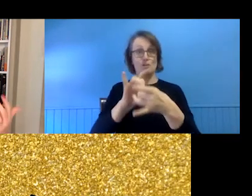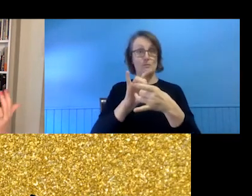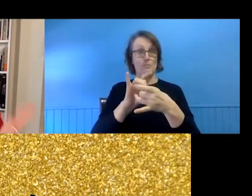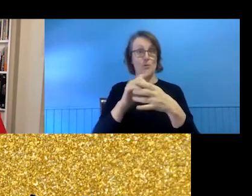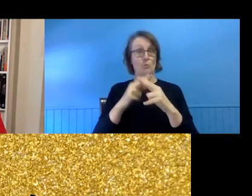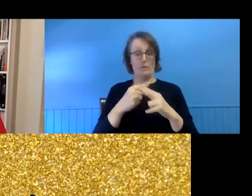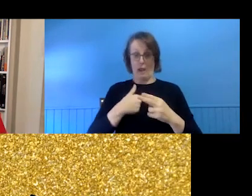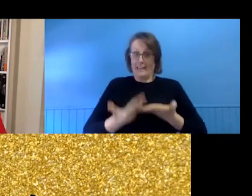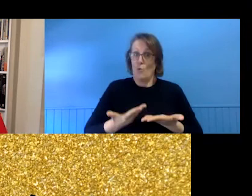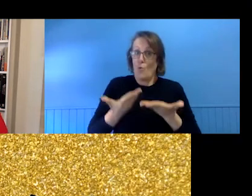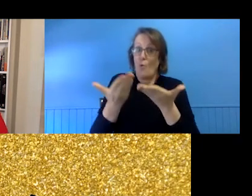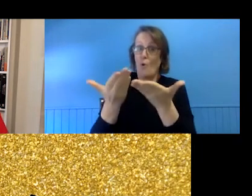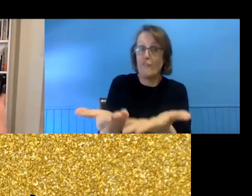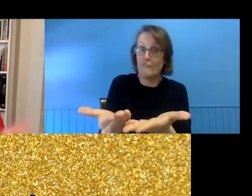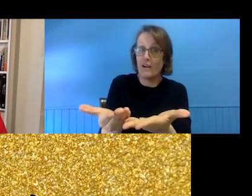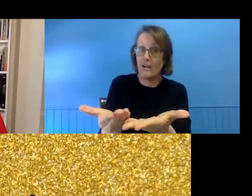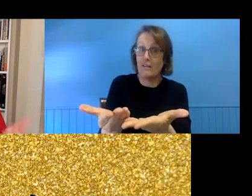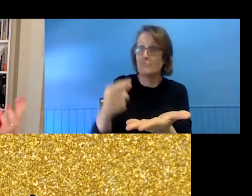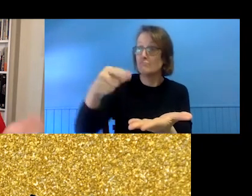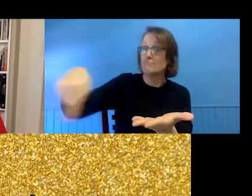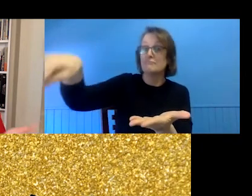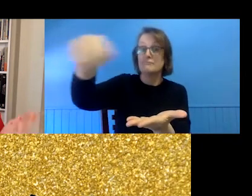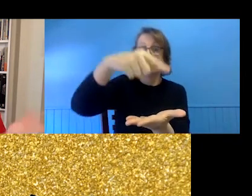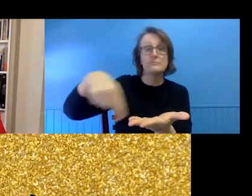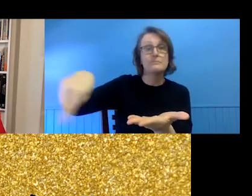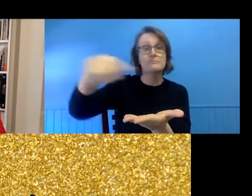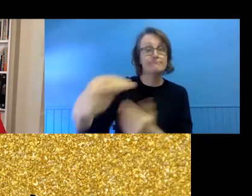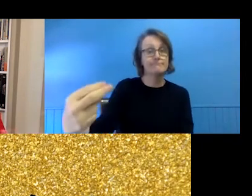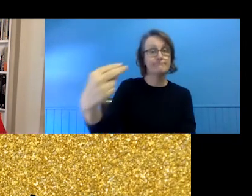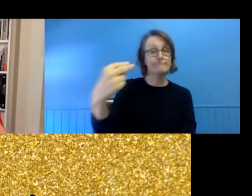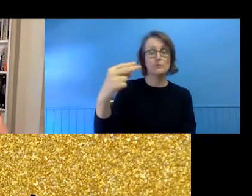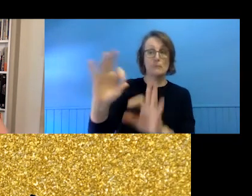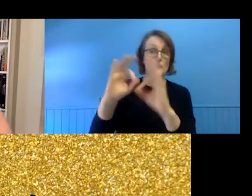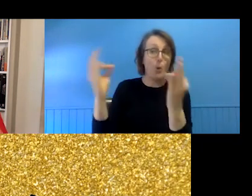something to offer and those people or organisations who might want to